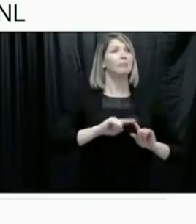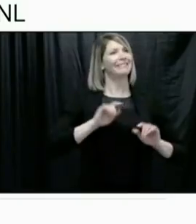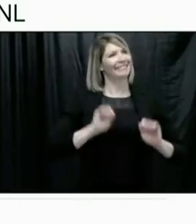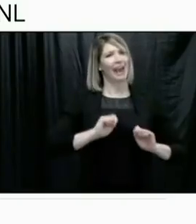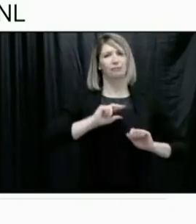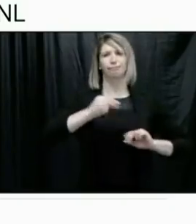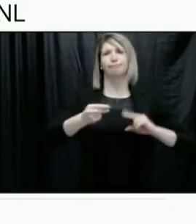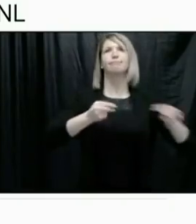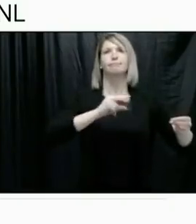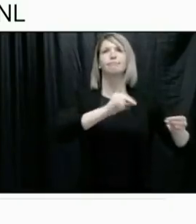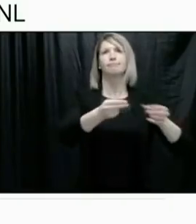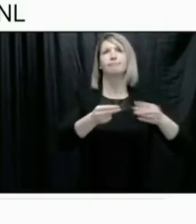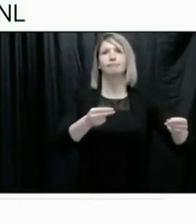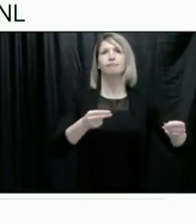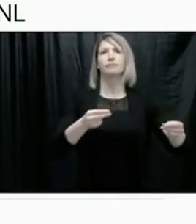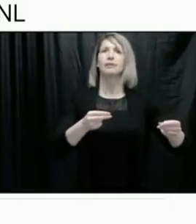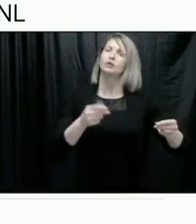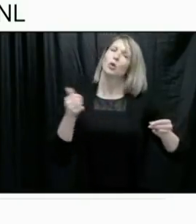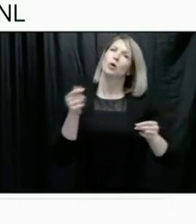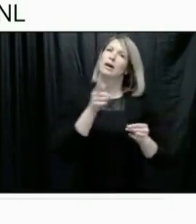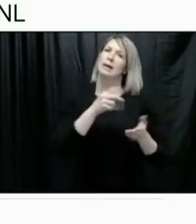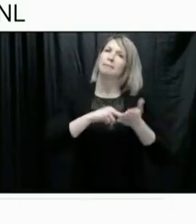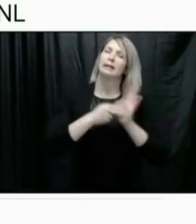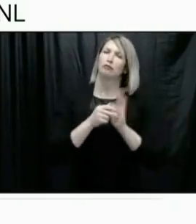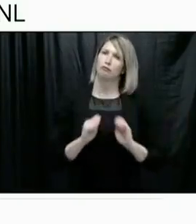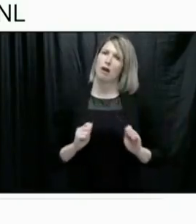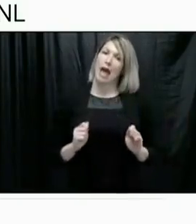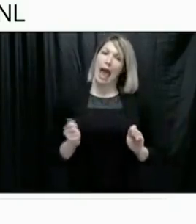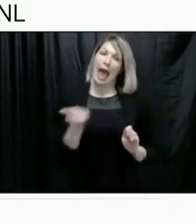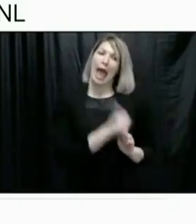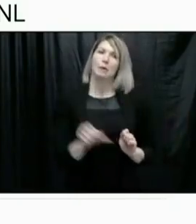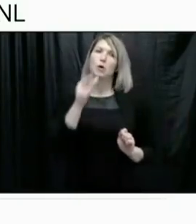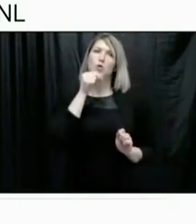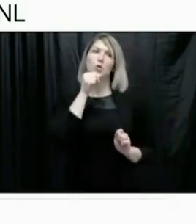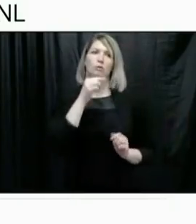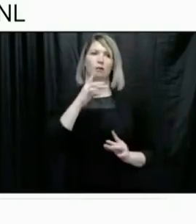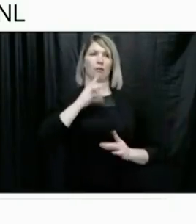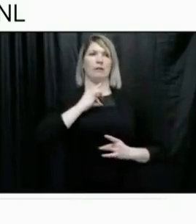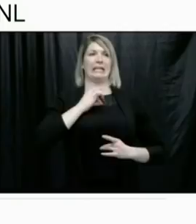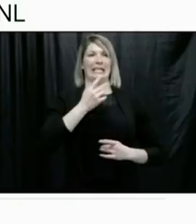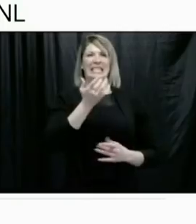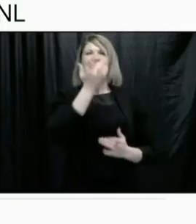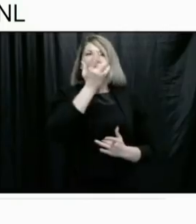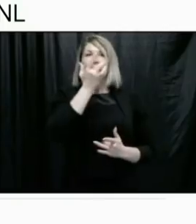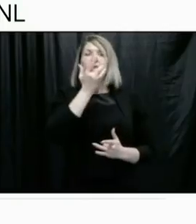VIRUS. SO EVERYONE HAS TO BE RESPONSIBLE IN TERMS OF NOT TRYING TO TRANSMIT THE VIRUS AND